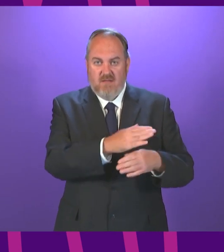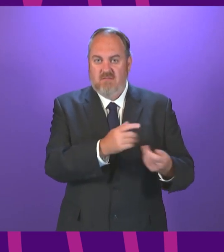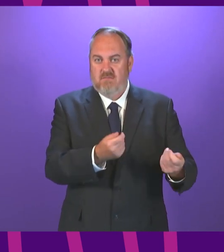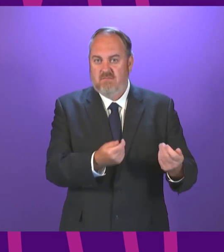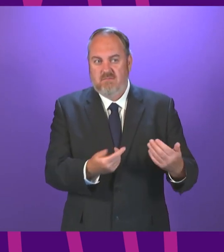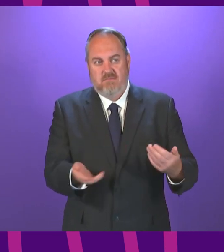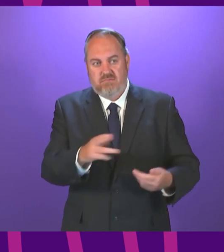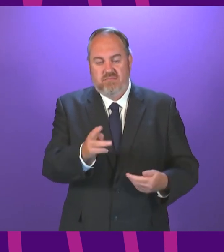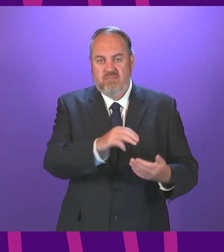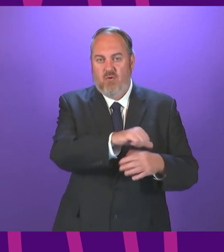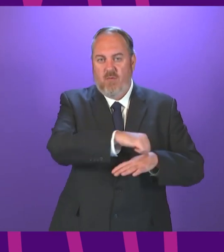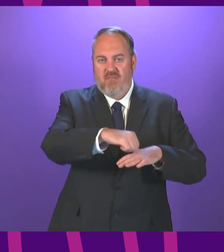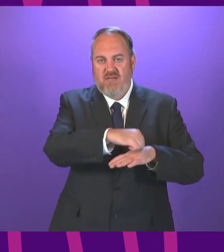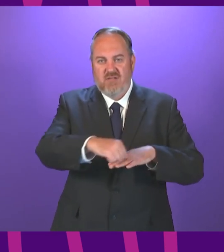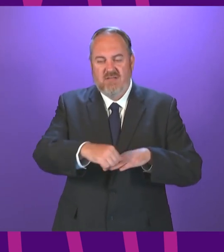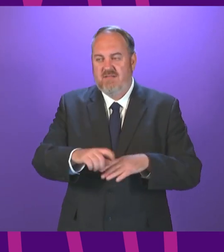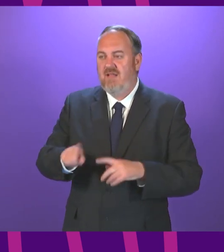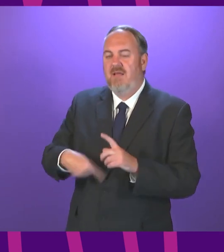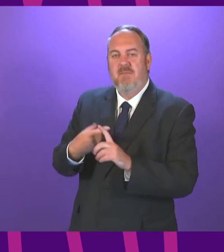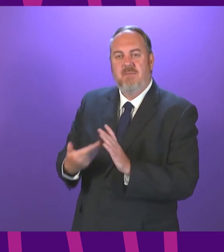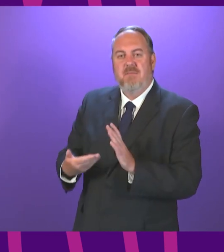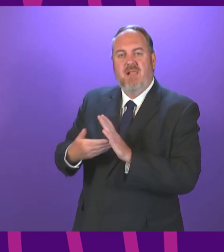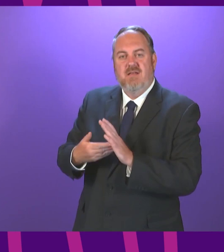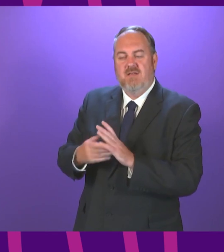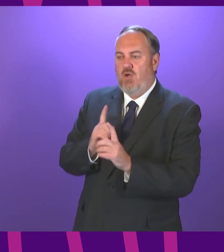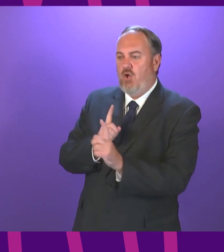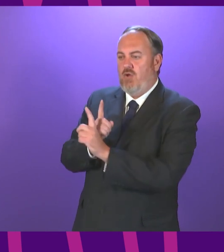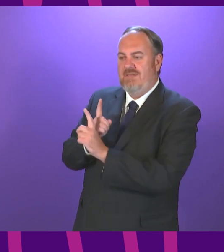for close contacts to self-isolate, when will the guidance be published